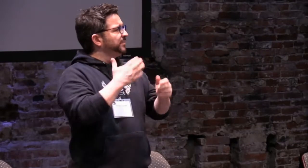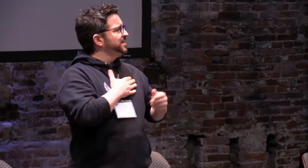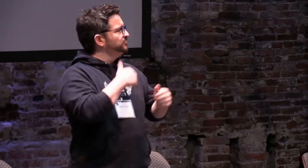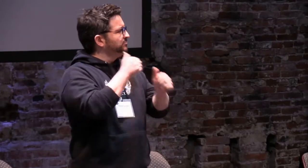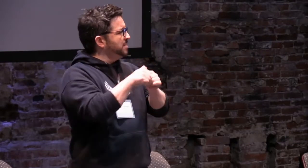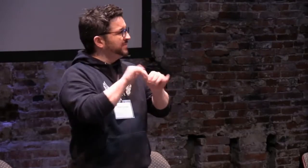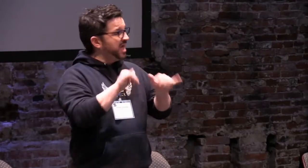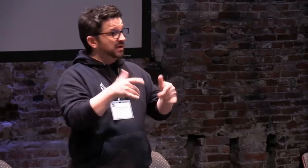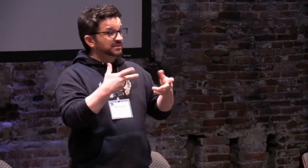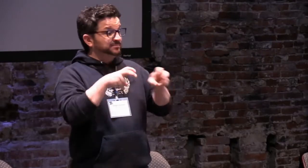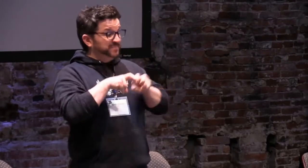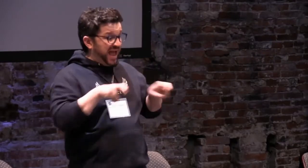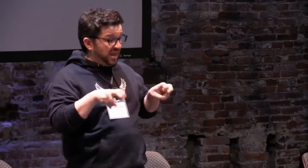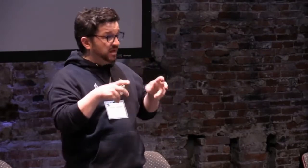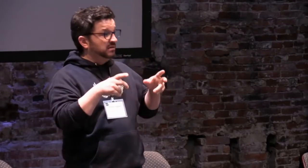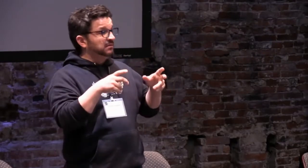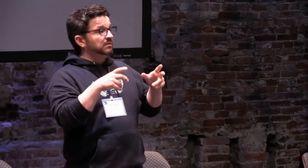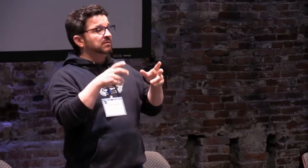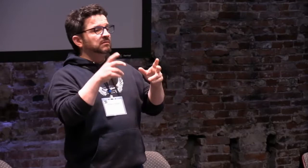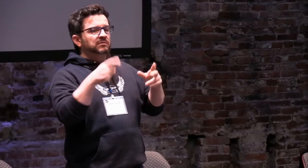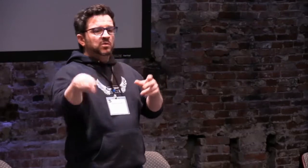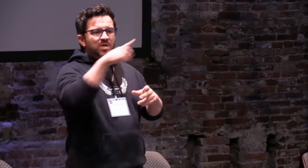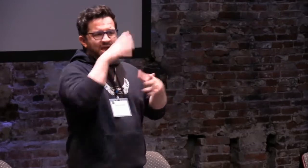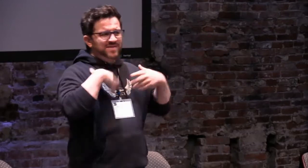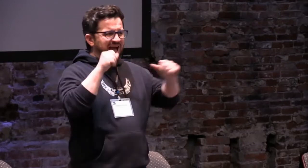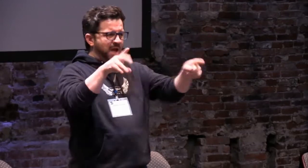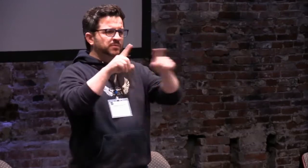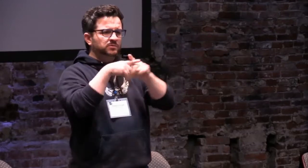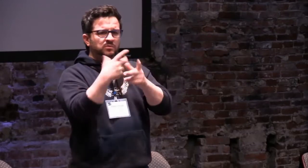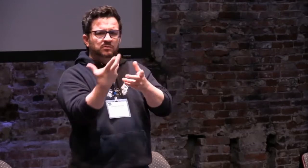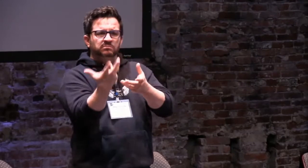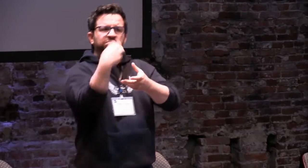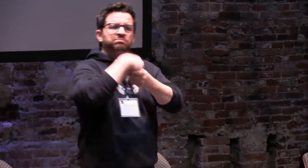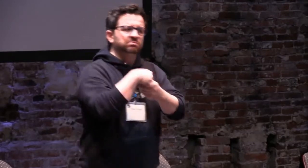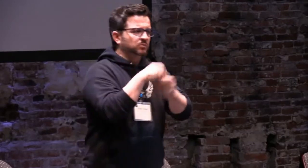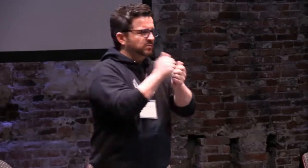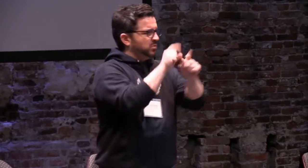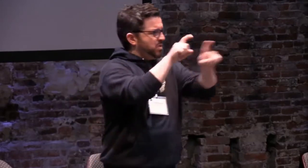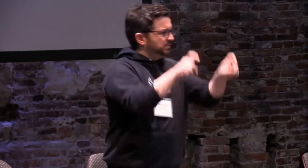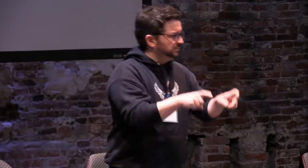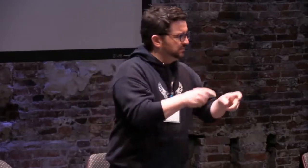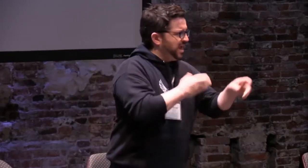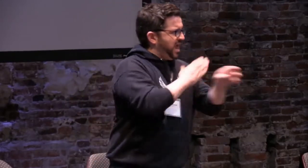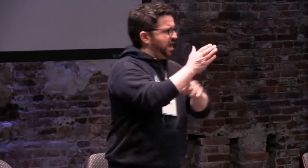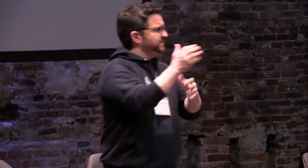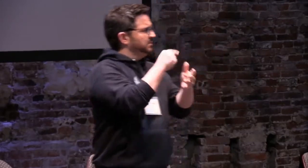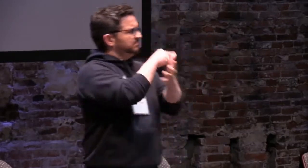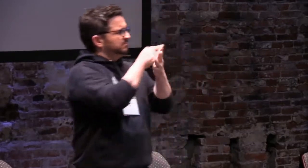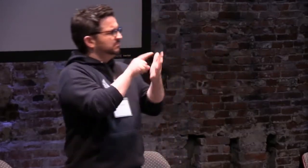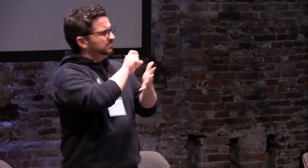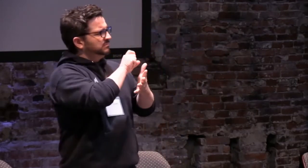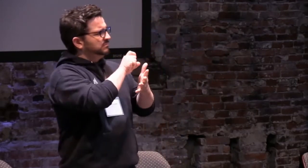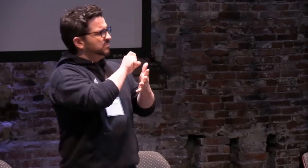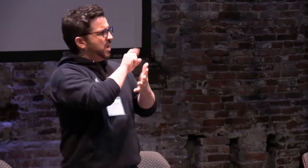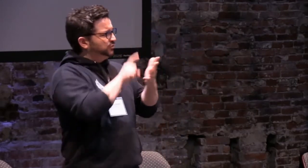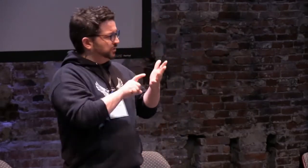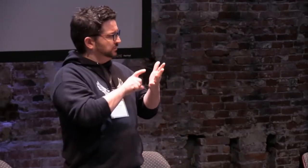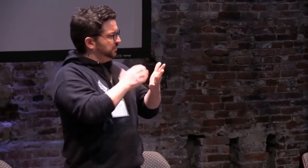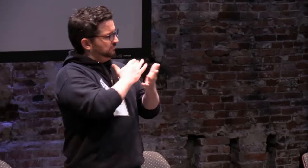and what needs to be talked about. Now the panel itself will have the opportunity to engage with questions and answers.